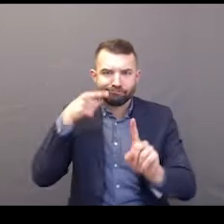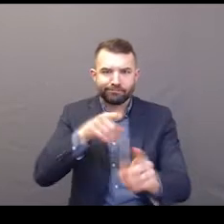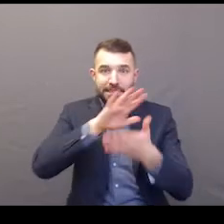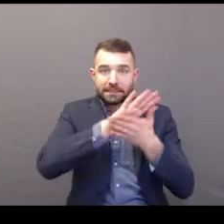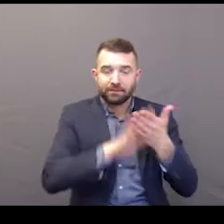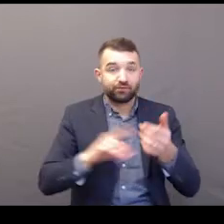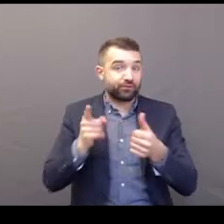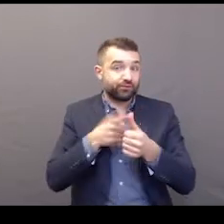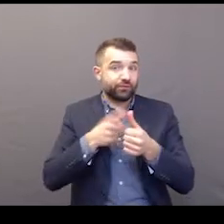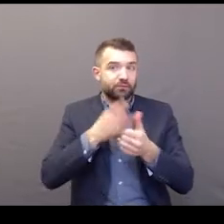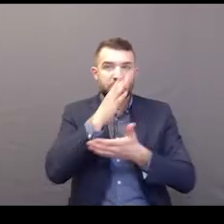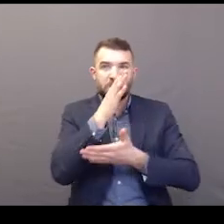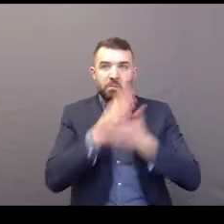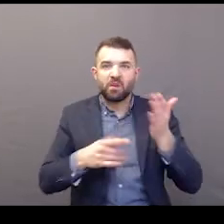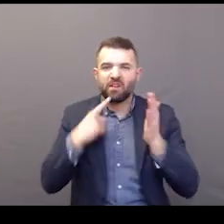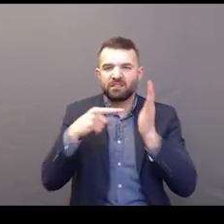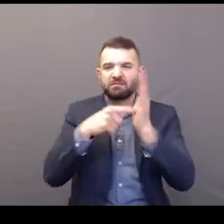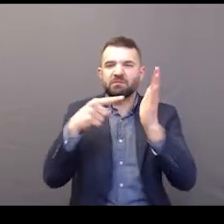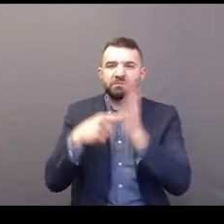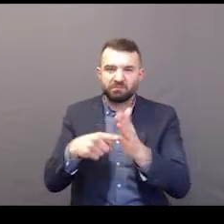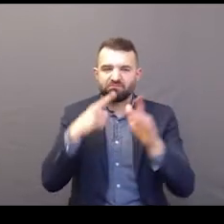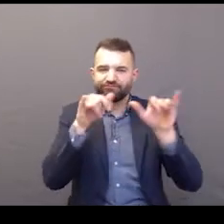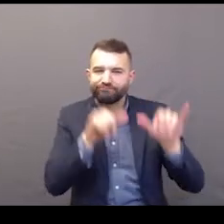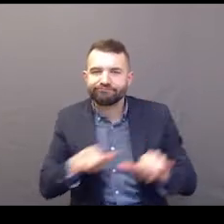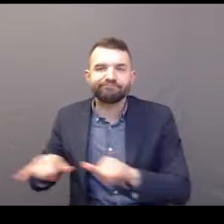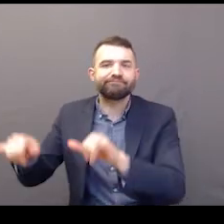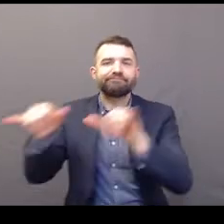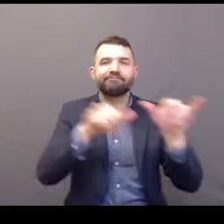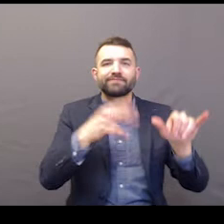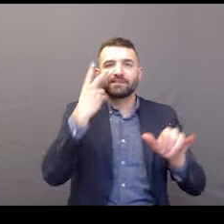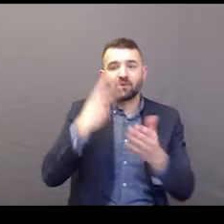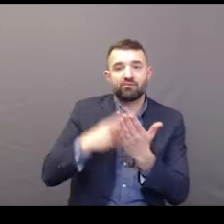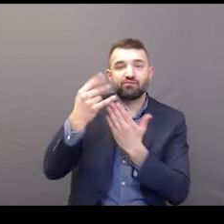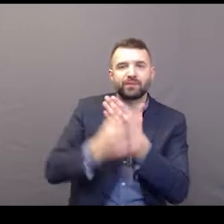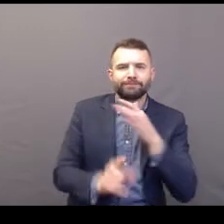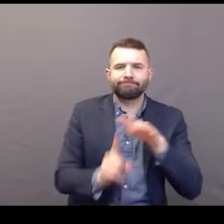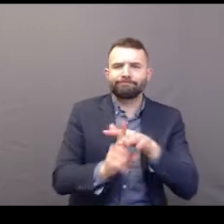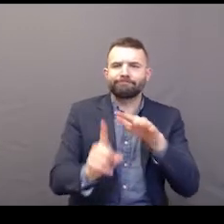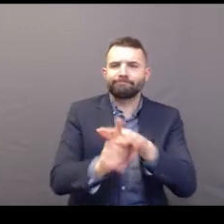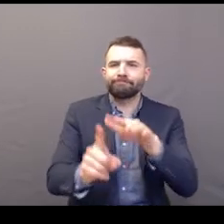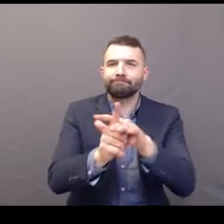elements that are consistent across the project and address some questions we’re frequently asked.